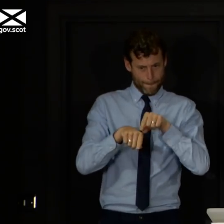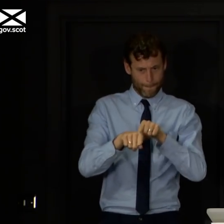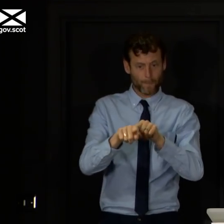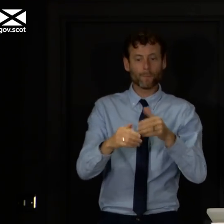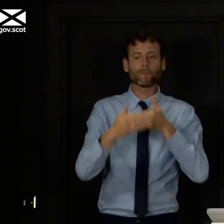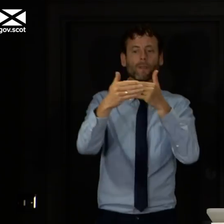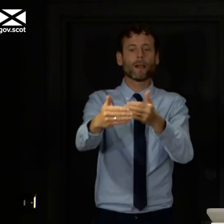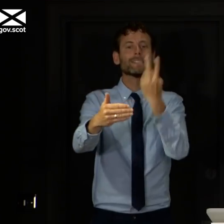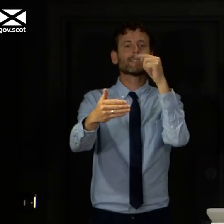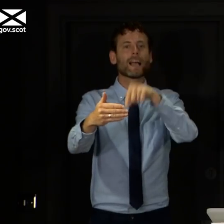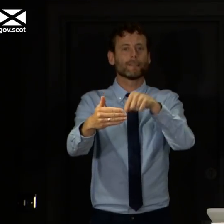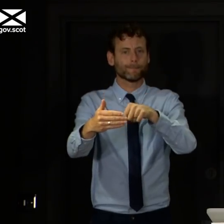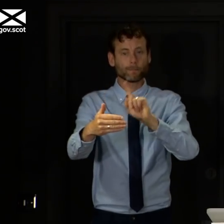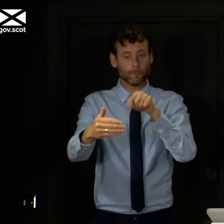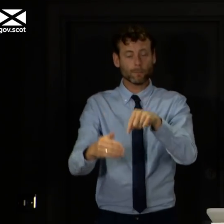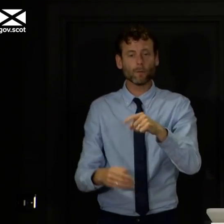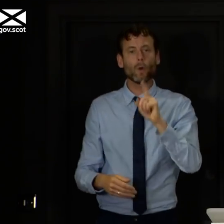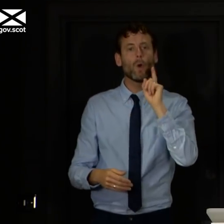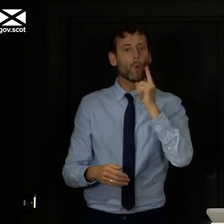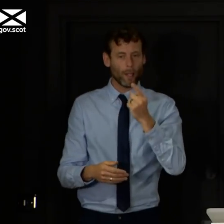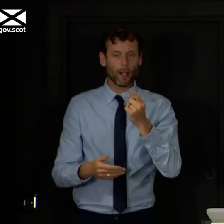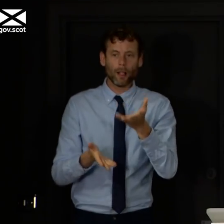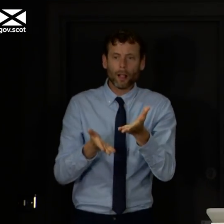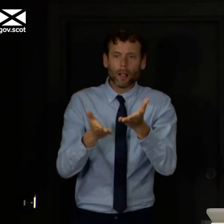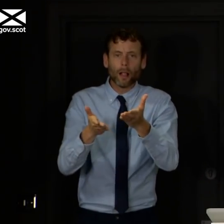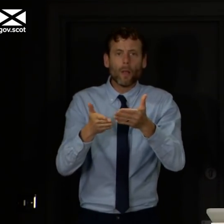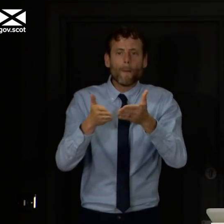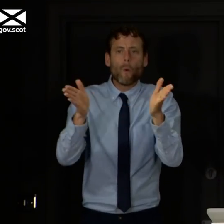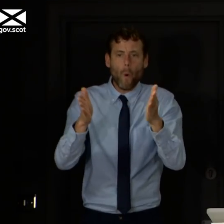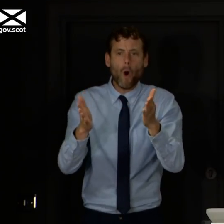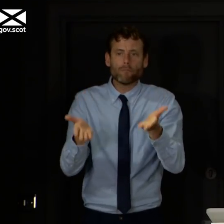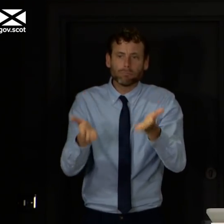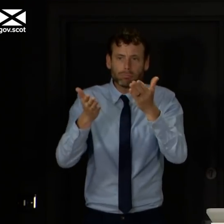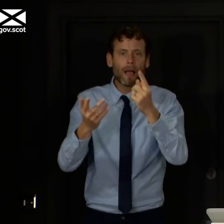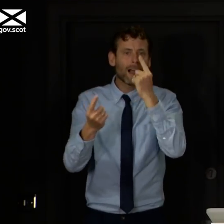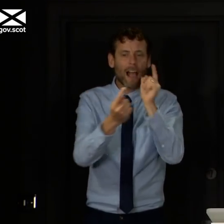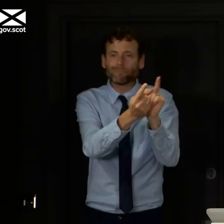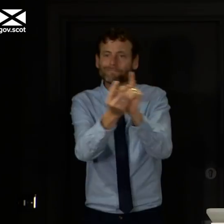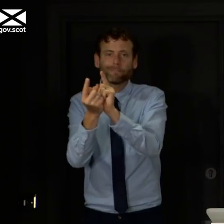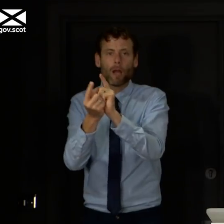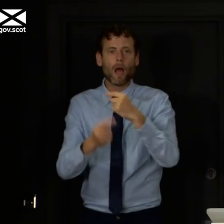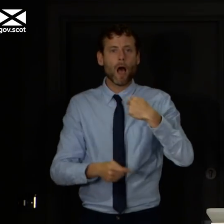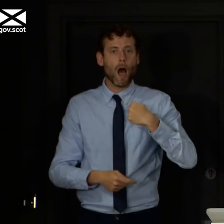course includes greater social interaction for individuals. I want to get people able